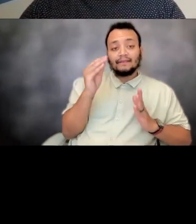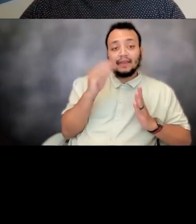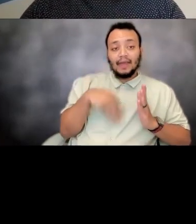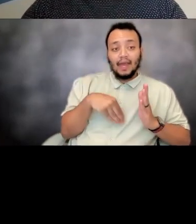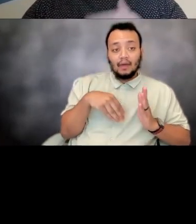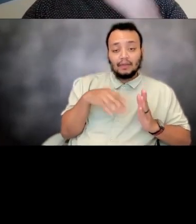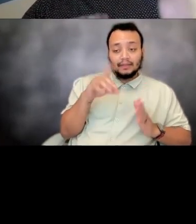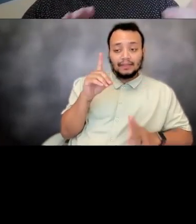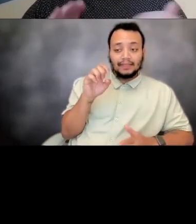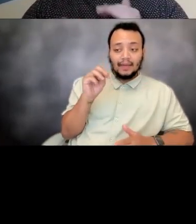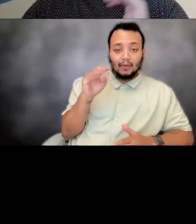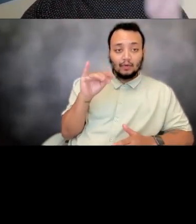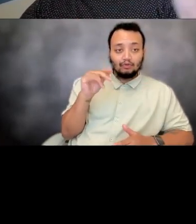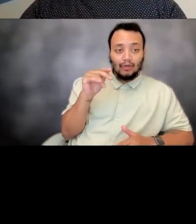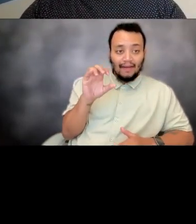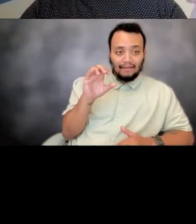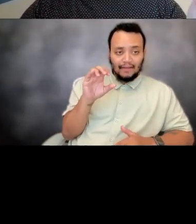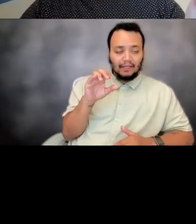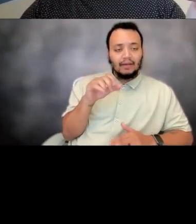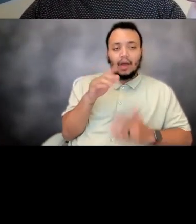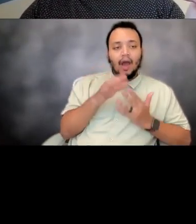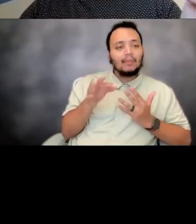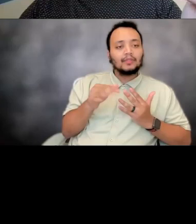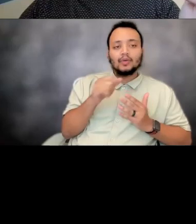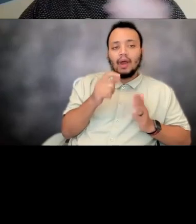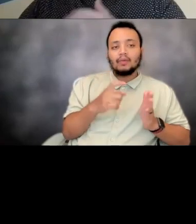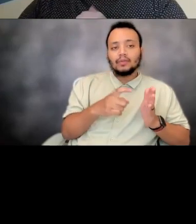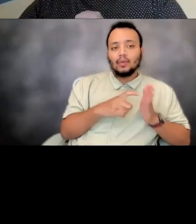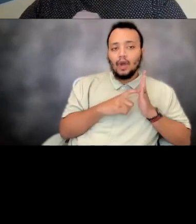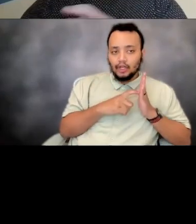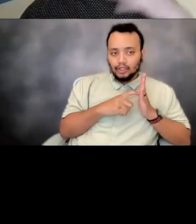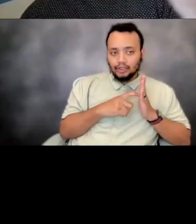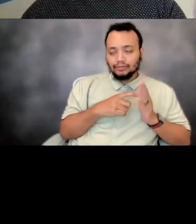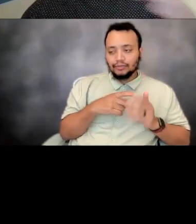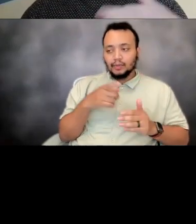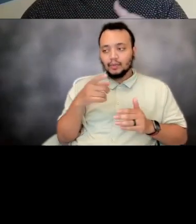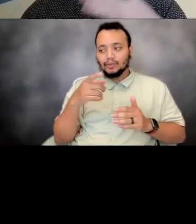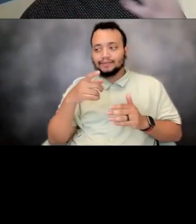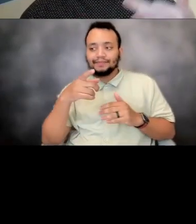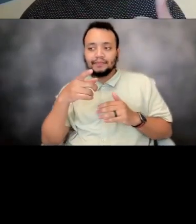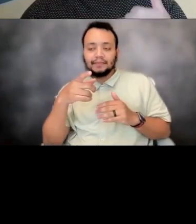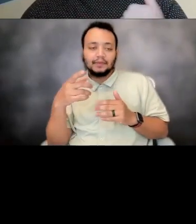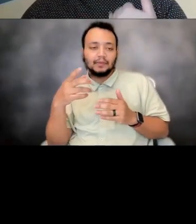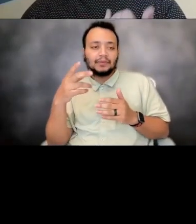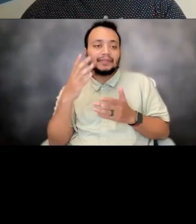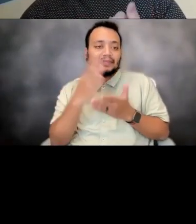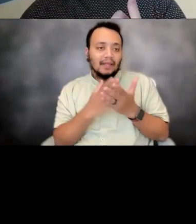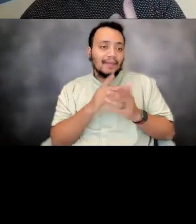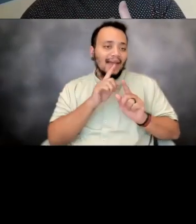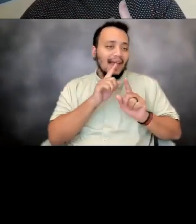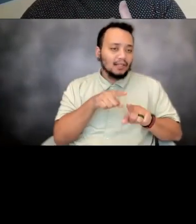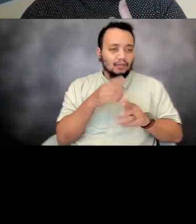So these numbers won't always add up to the same number of participants. And a couple people may have participated in more than one session.